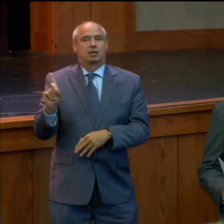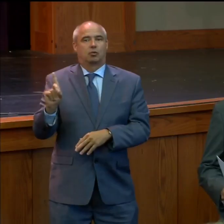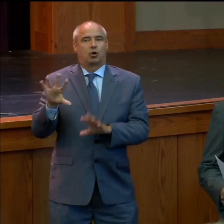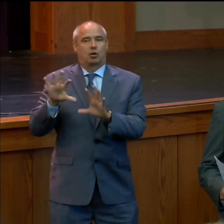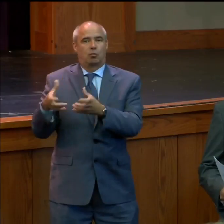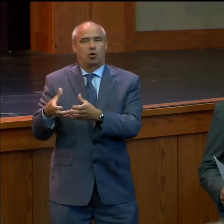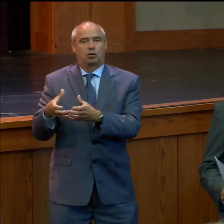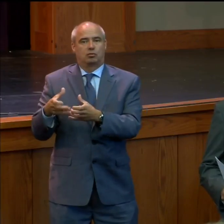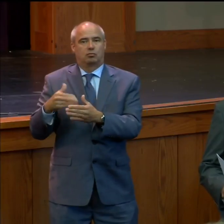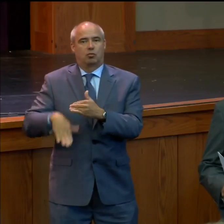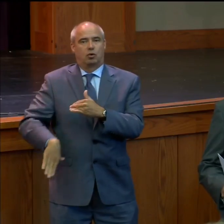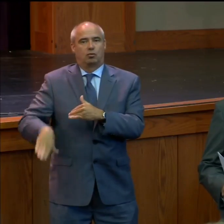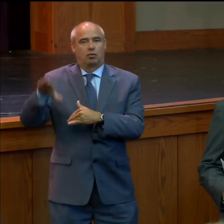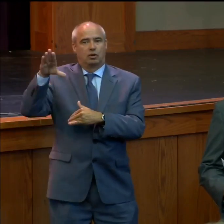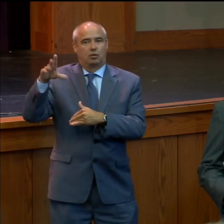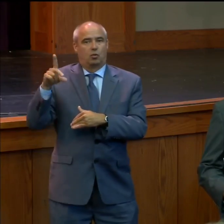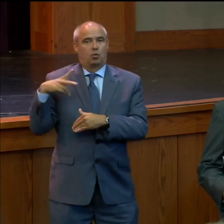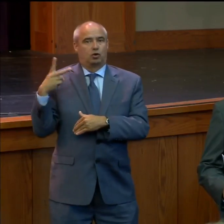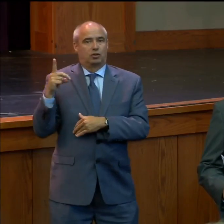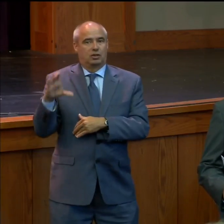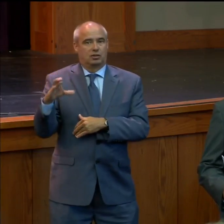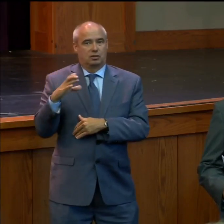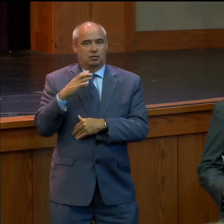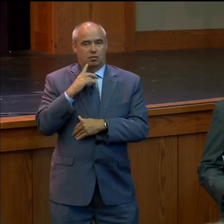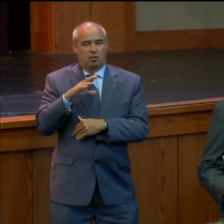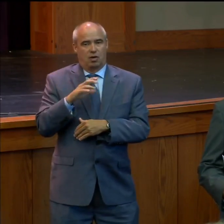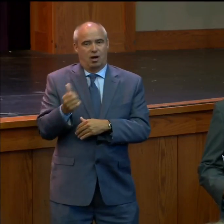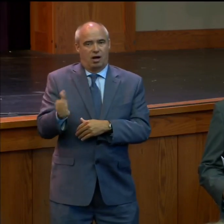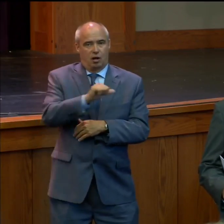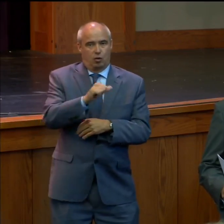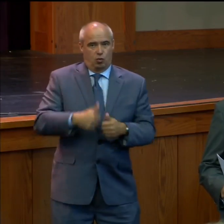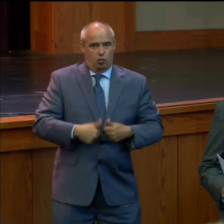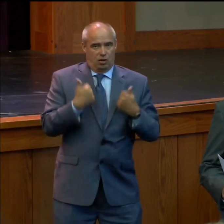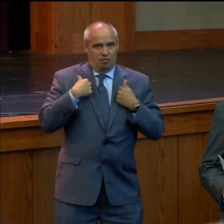WASHINGTONIAN AND INVESTED LIKE ALL OF THE OTHER RESIDENTS IN THIS AUDITORIUM.